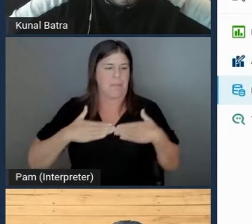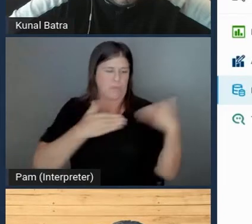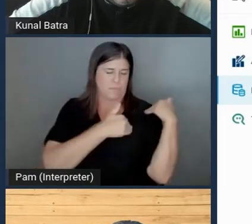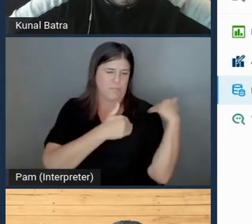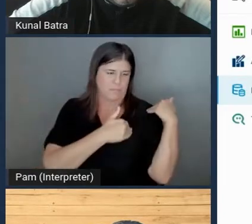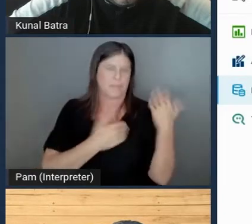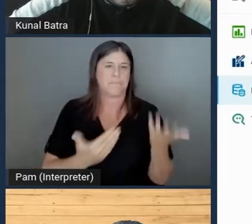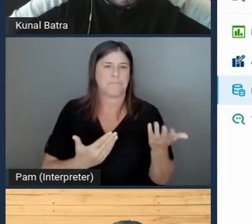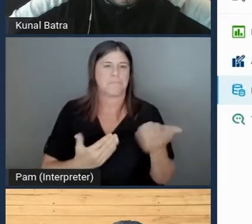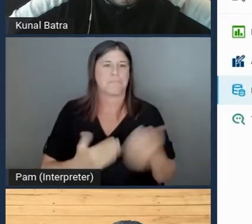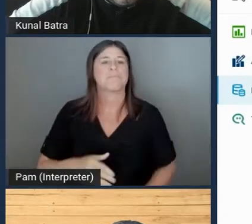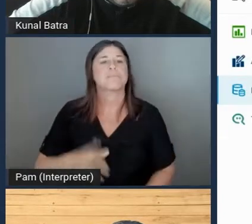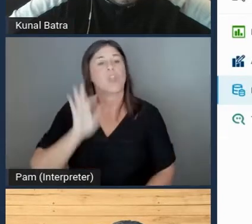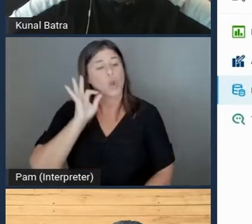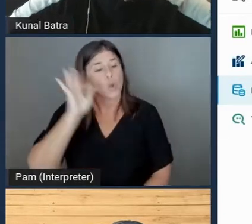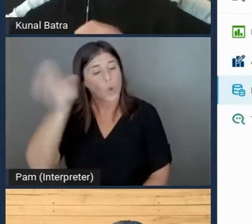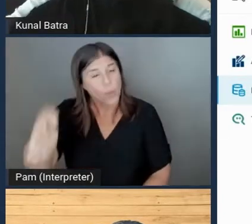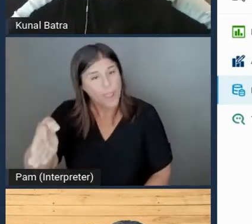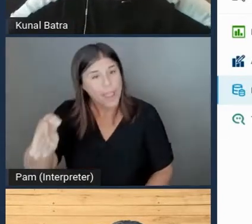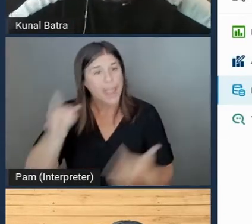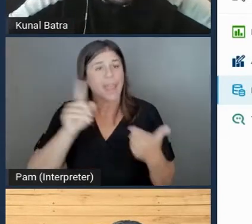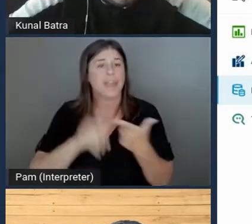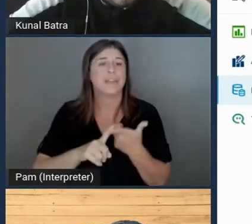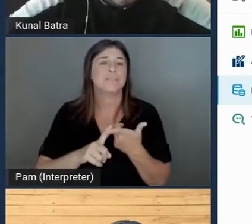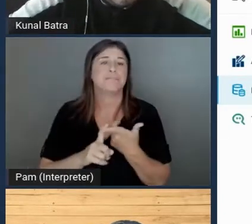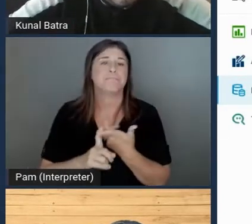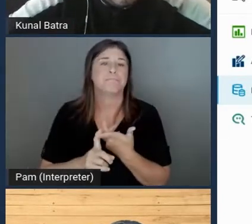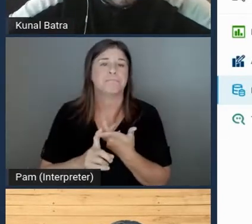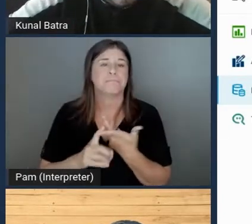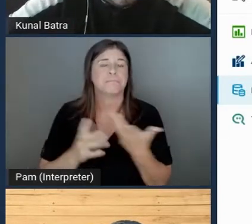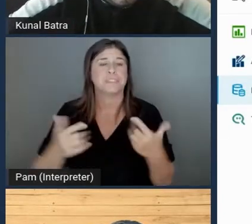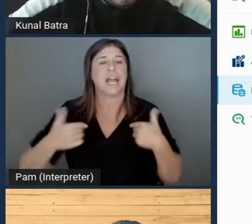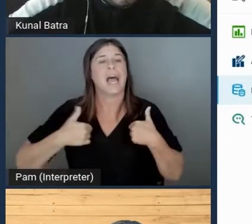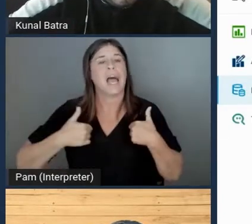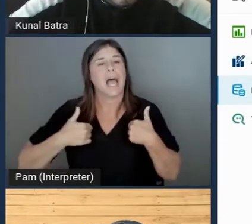Fast-forward, take two. I am a marketer